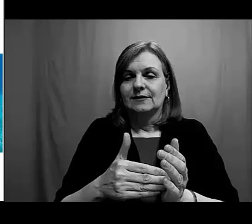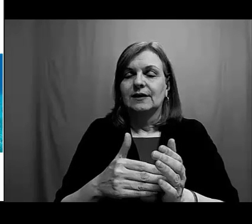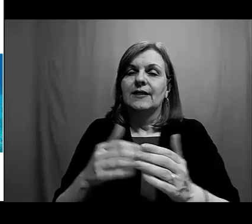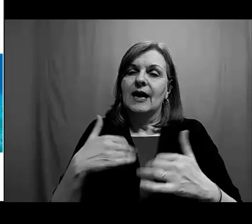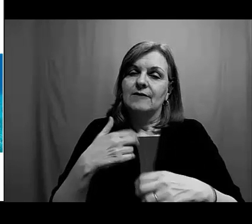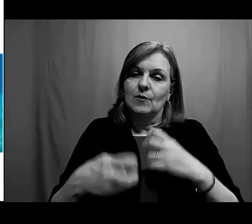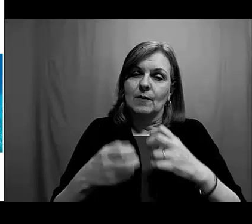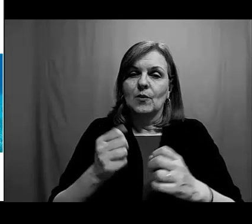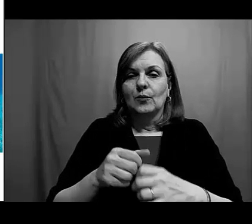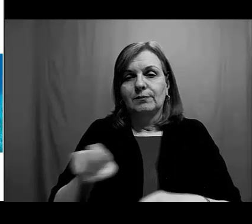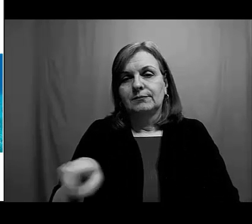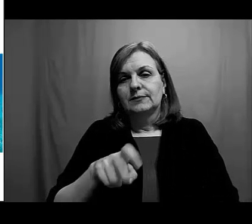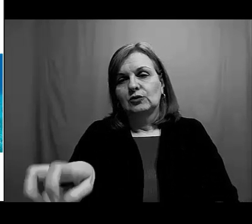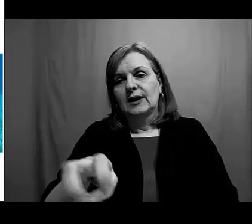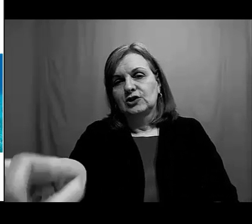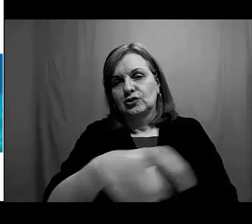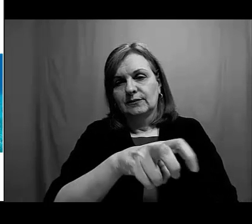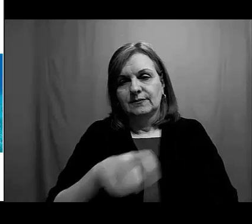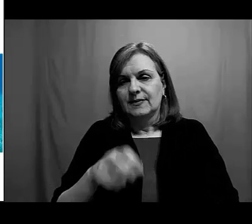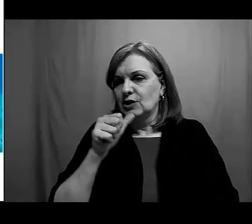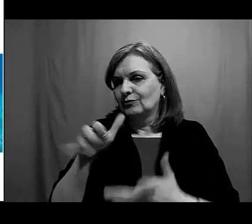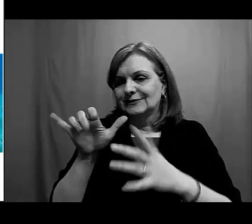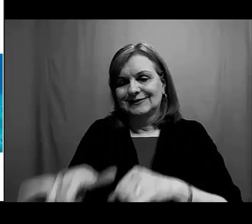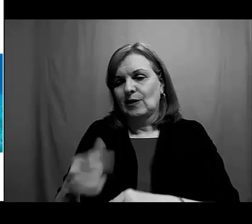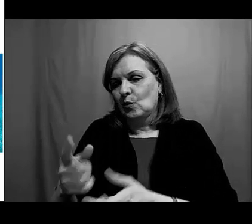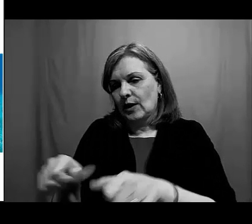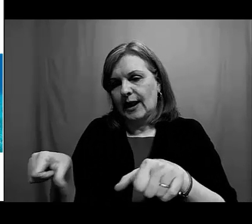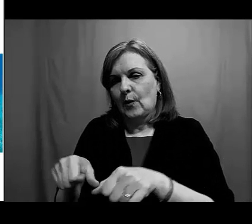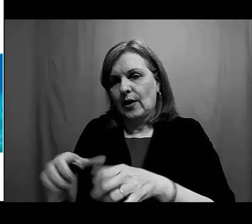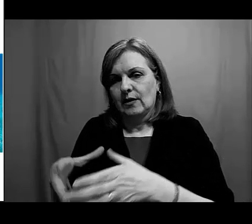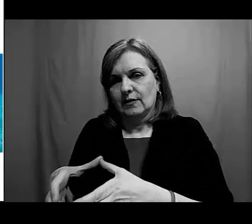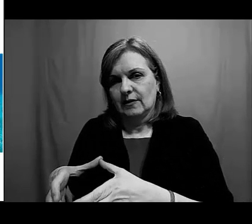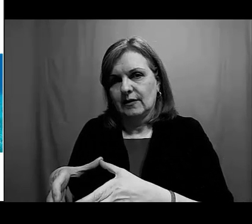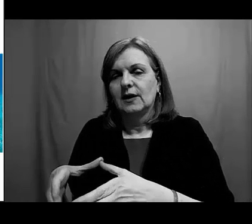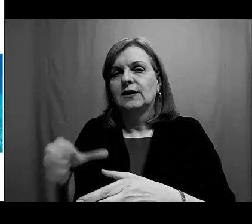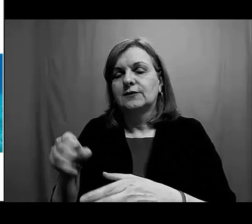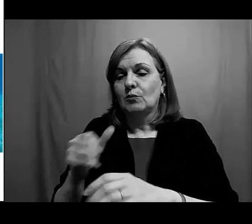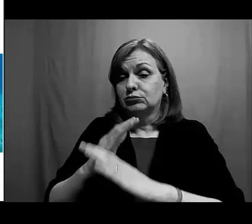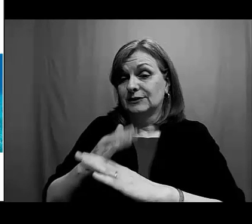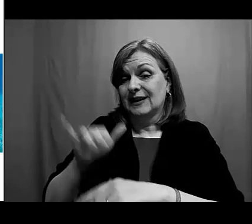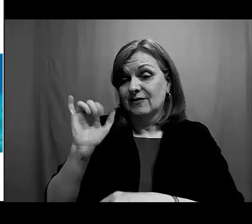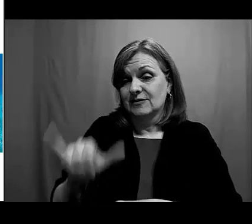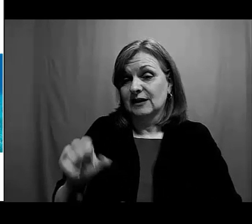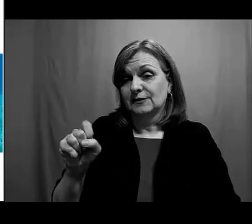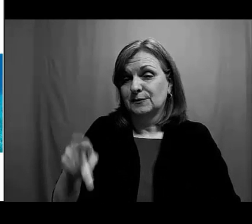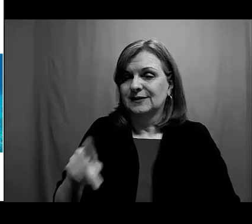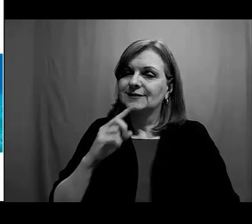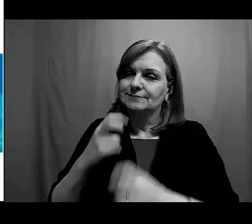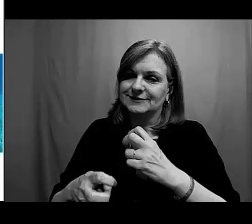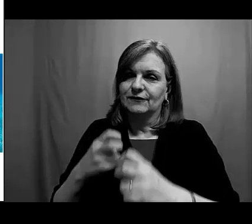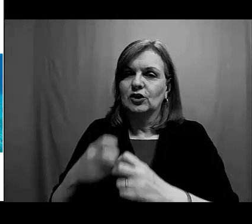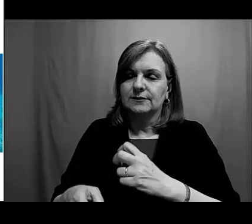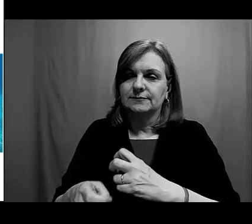they're not spending their entire lives in one area so protecting their biodiversity protecting the species is very difficult!